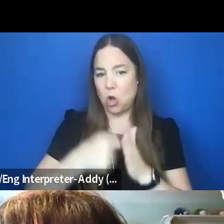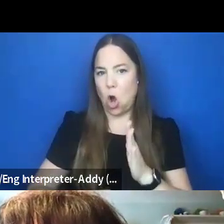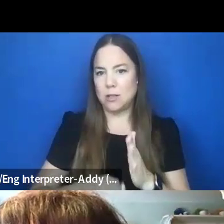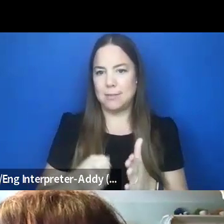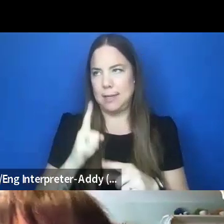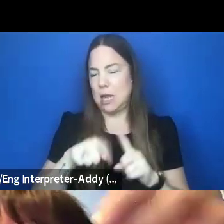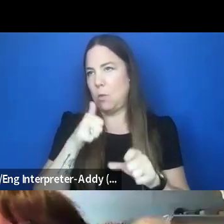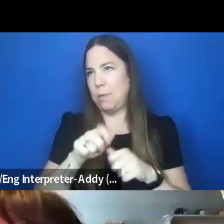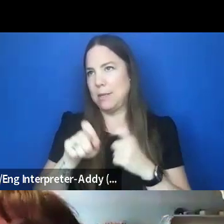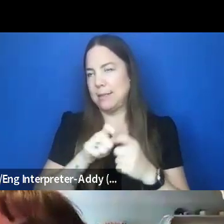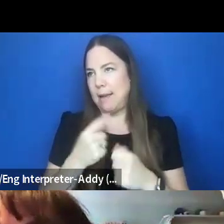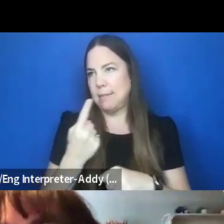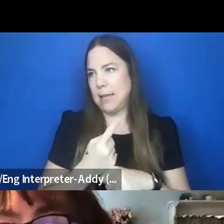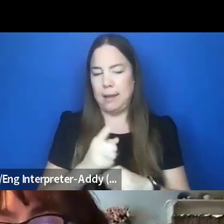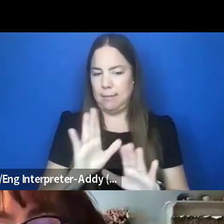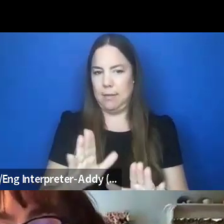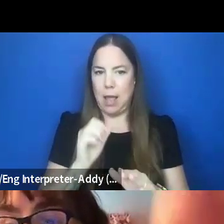Brooke Wilson: I'm usually really good at numbers, but